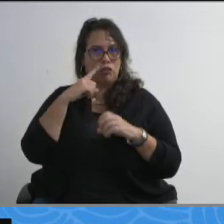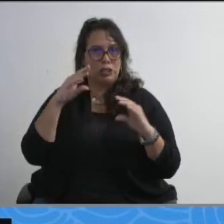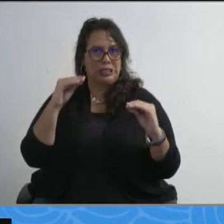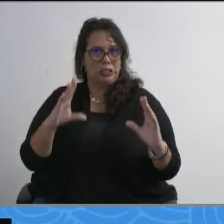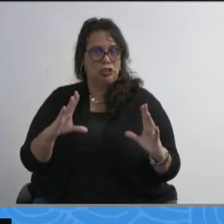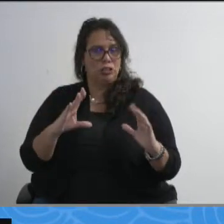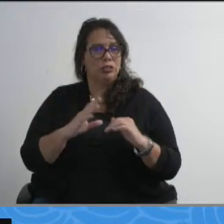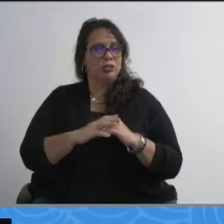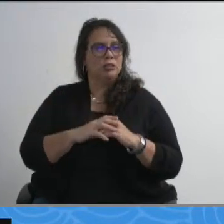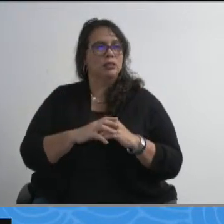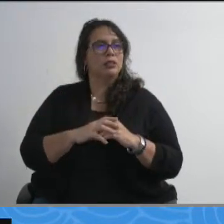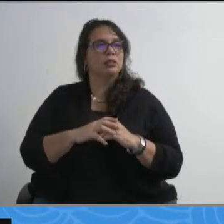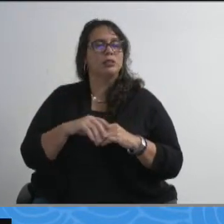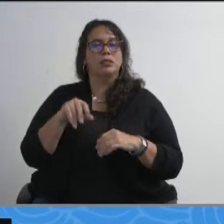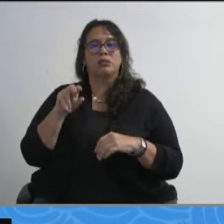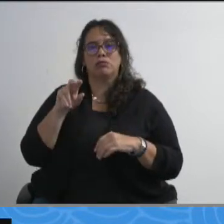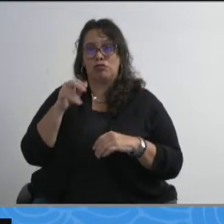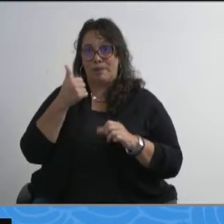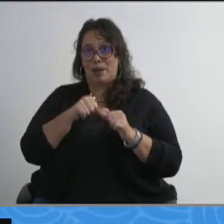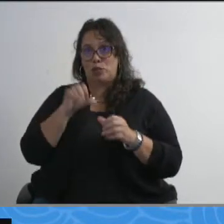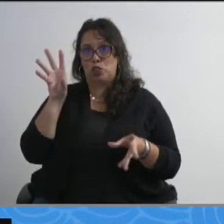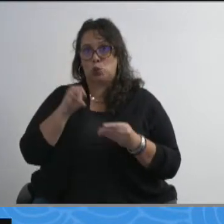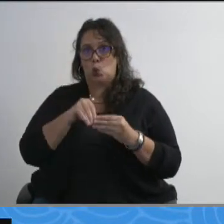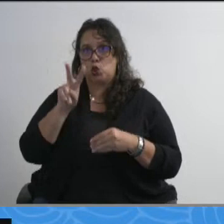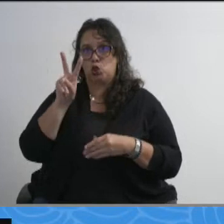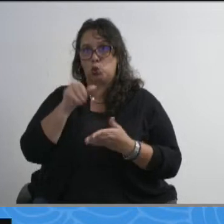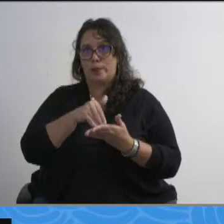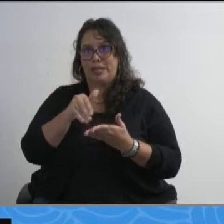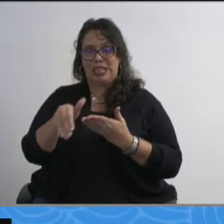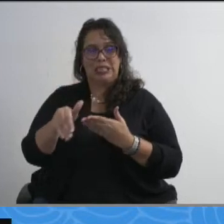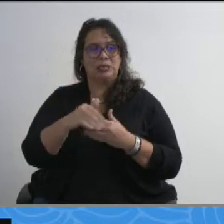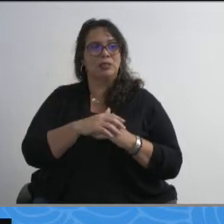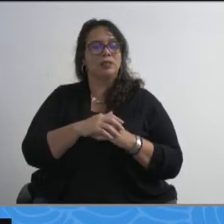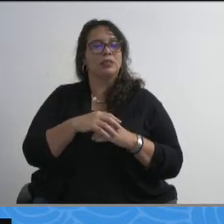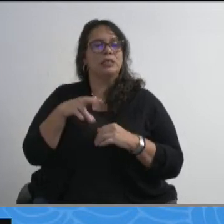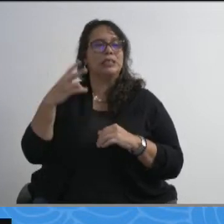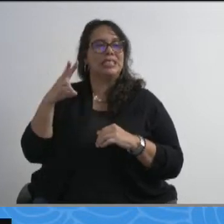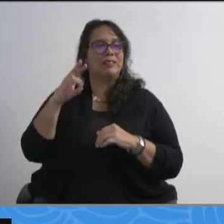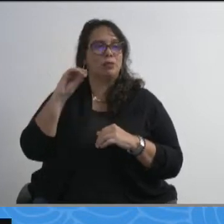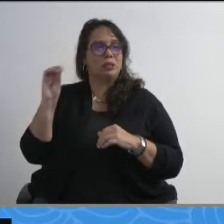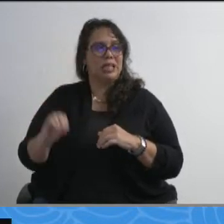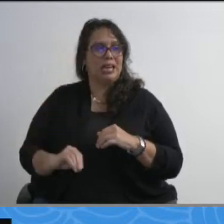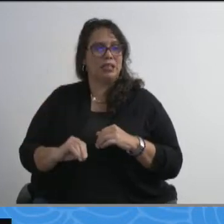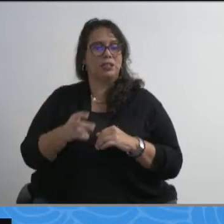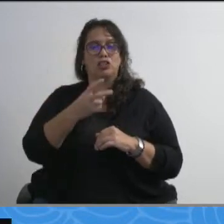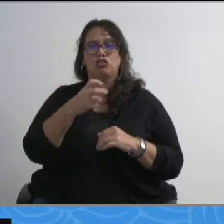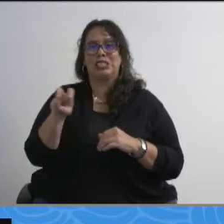Of the 2 million, the 2 million for... The 17% is for transitional kindergarten